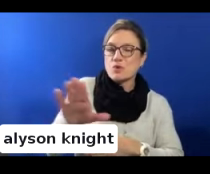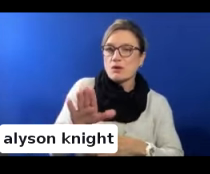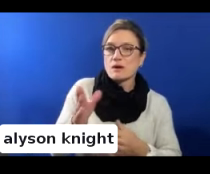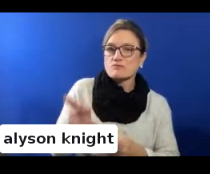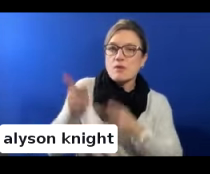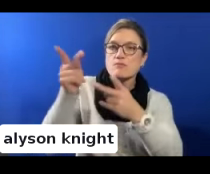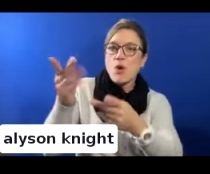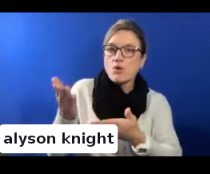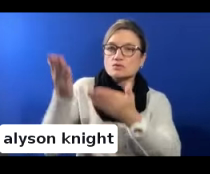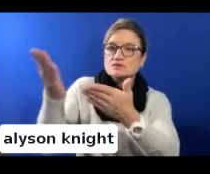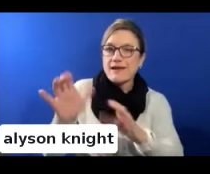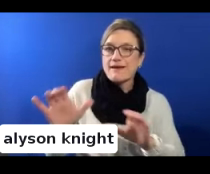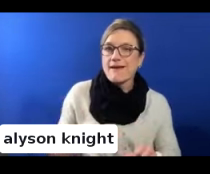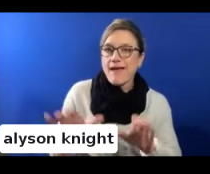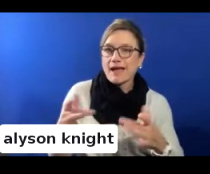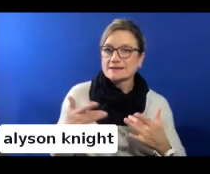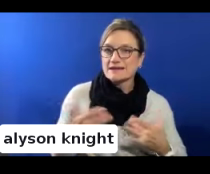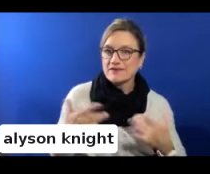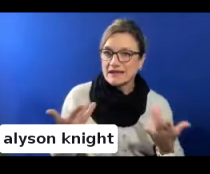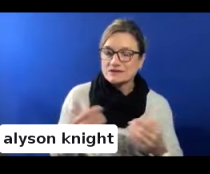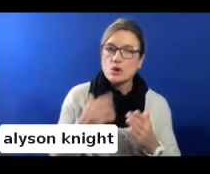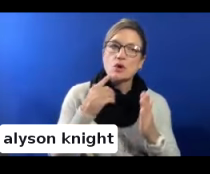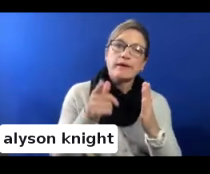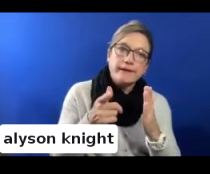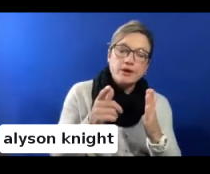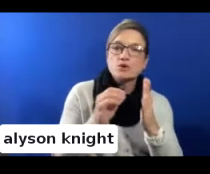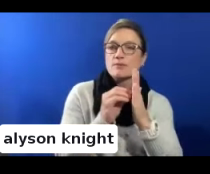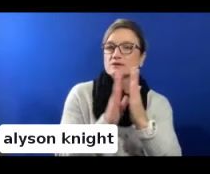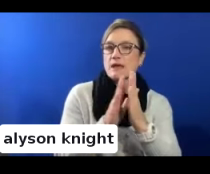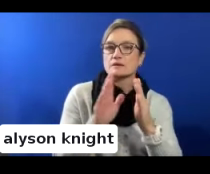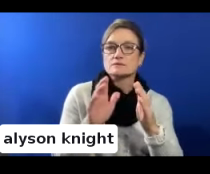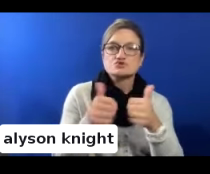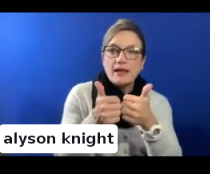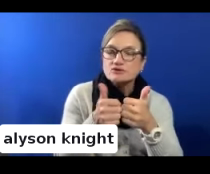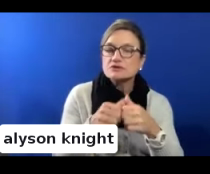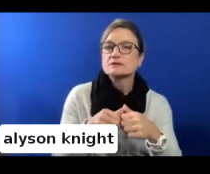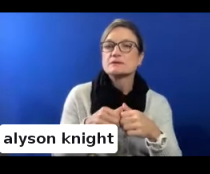This is where you would state the challenges or difficulties encountered during the project.